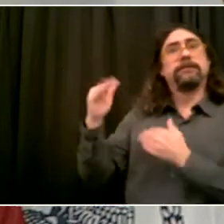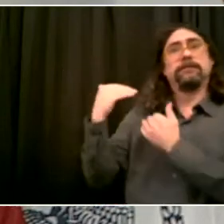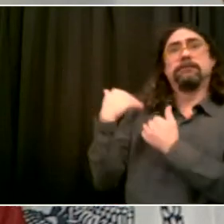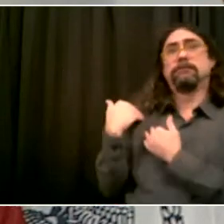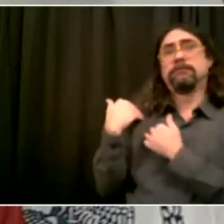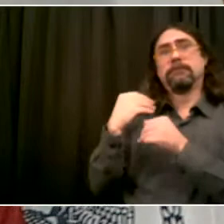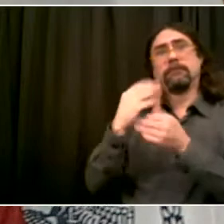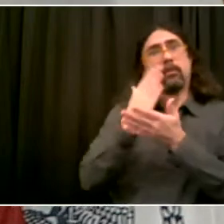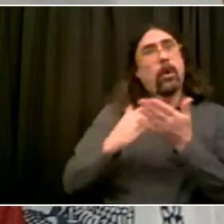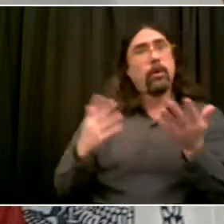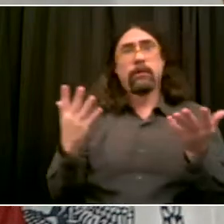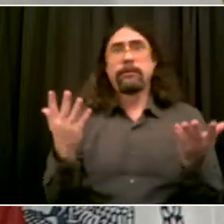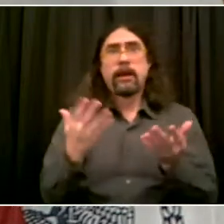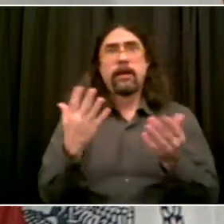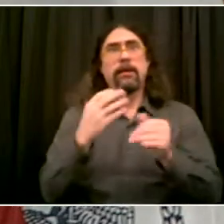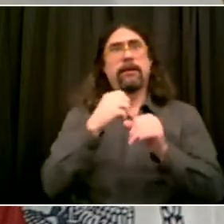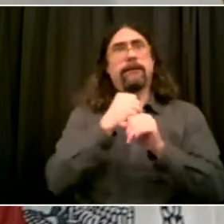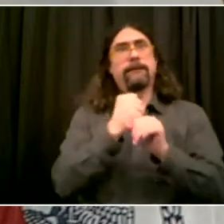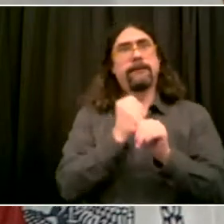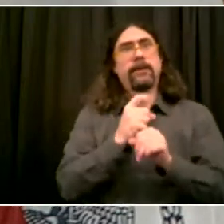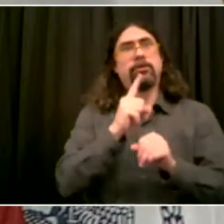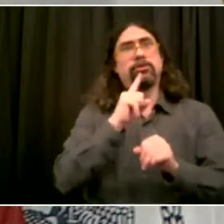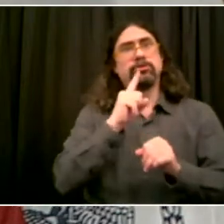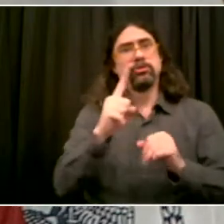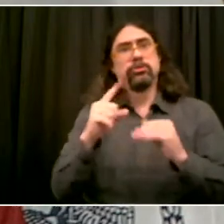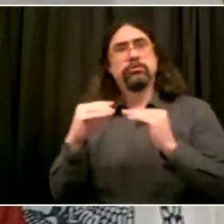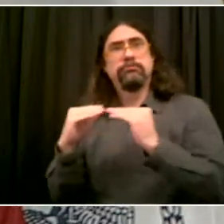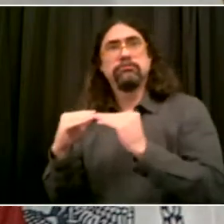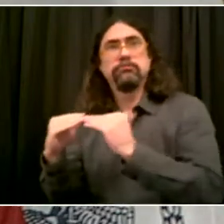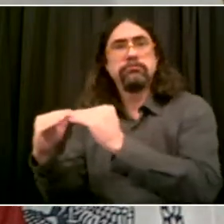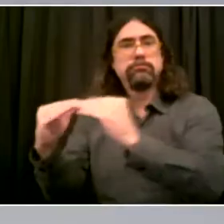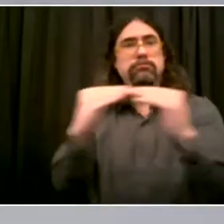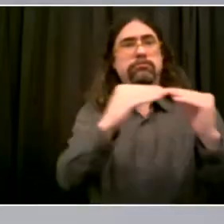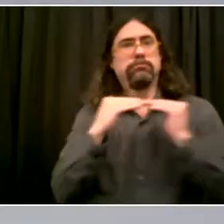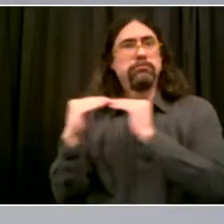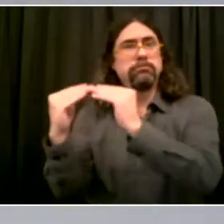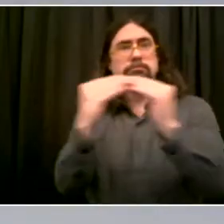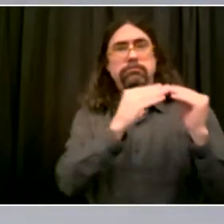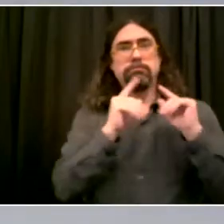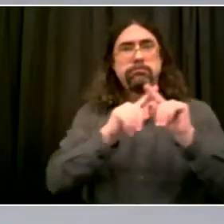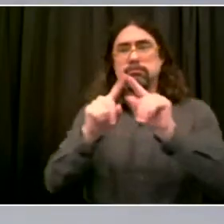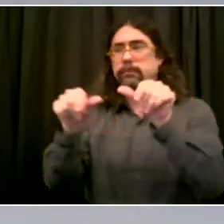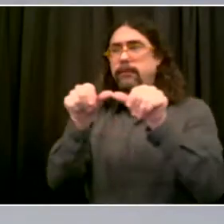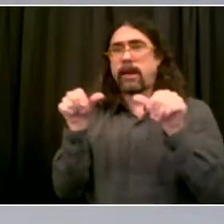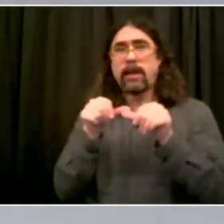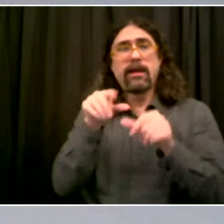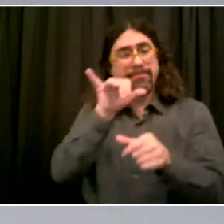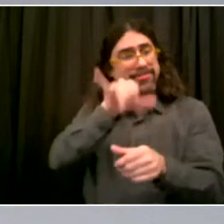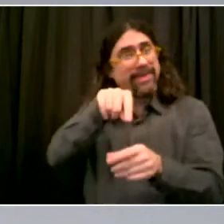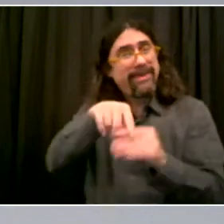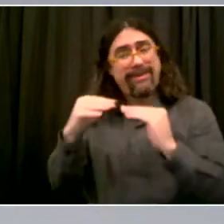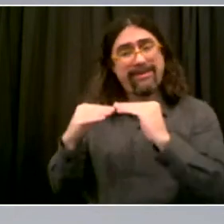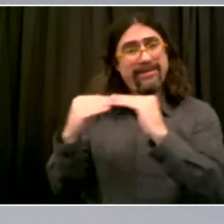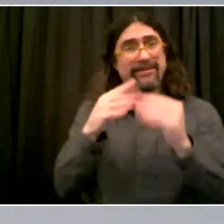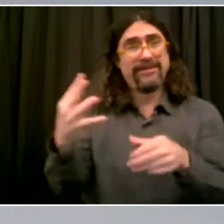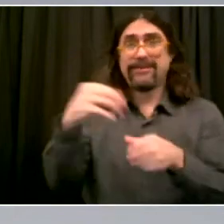TO MAKE SURE VACCINE DISTSTBURITITI ONIS EQUITABLE AND EFFECTIVE ON THE GRGRUONDNDA ND DECENTRALIZE GRASS FEUDS ROOTS THAT MEANS US INGNGBH OTOT LANGUAGES. DOCTORS, WHAT